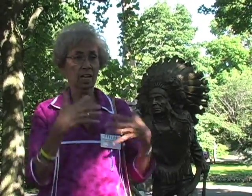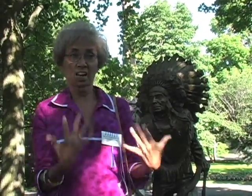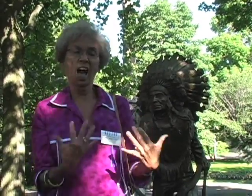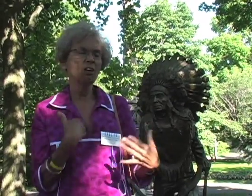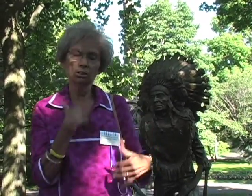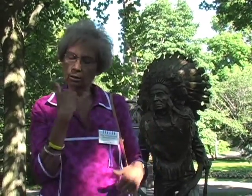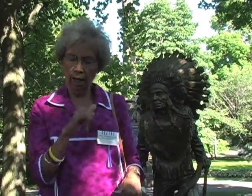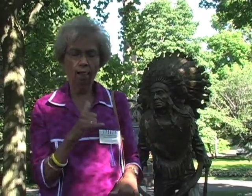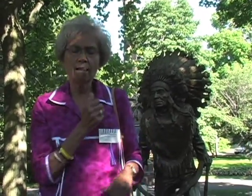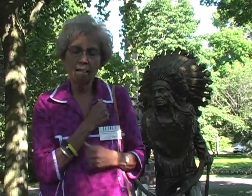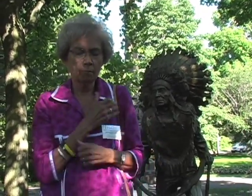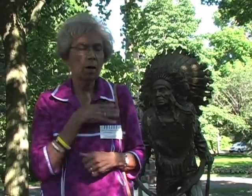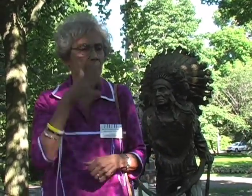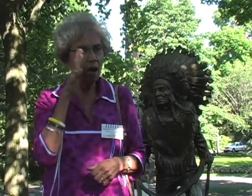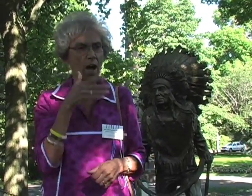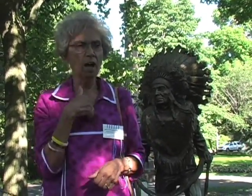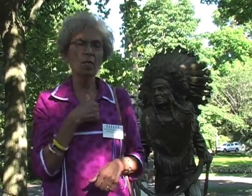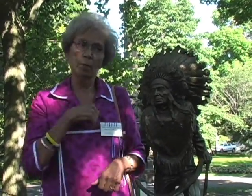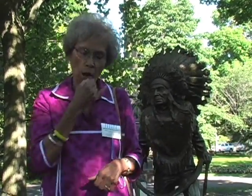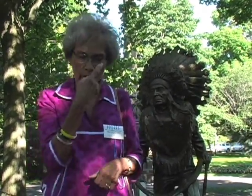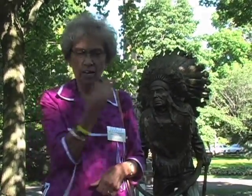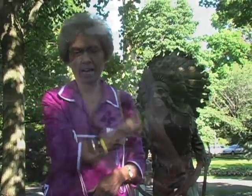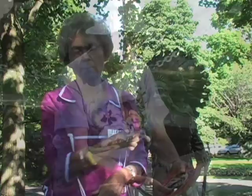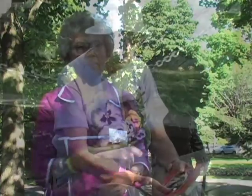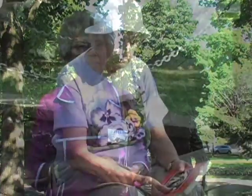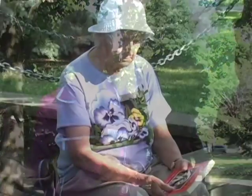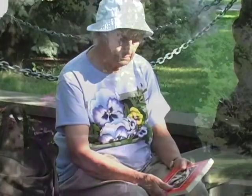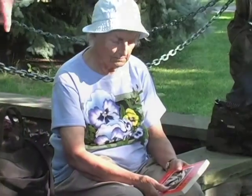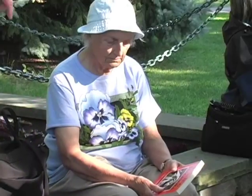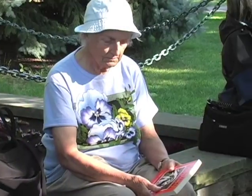Now I still love my father and proud of him.